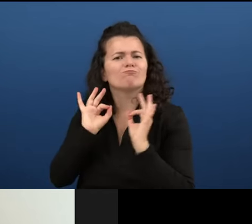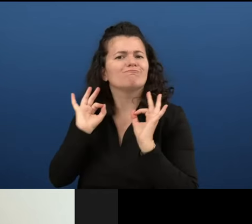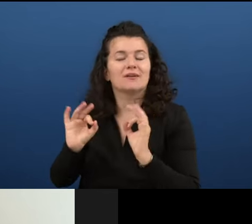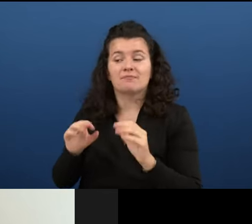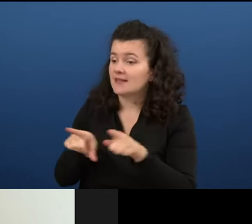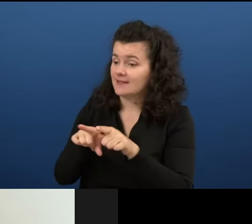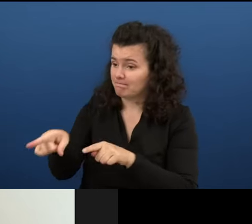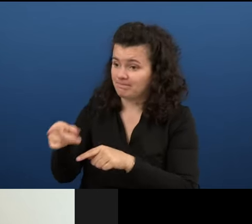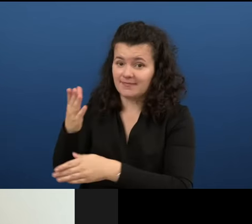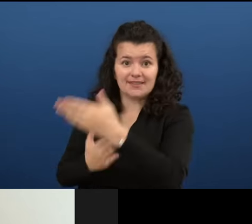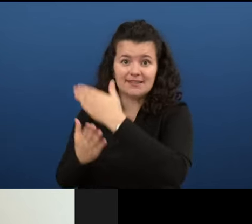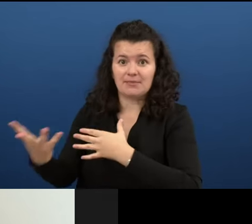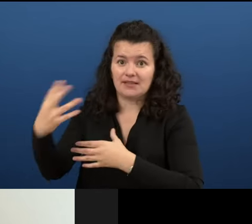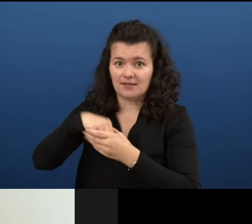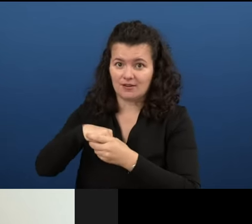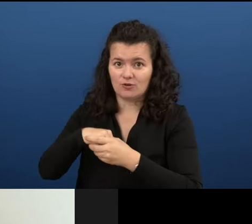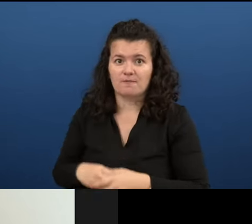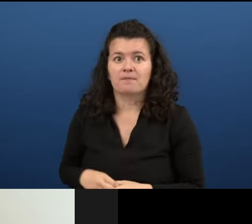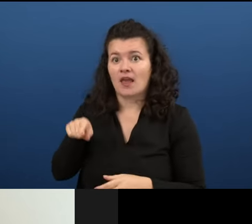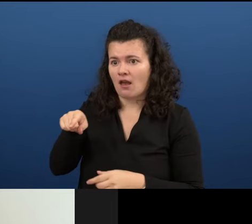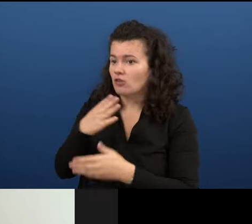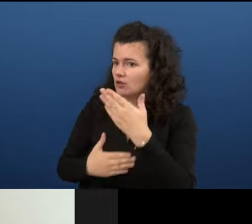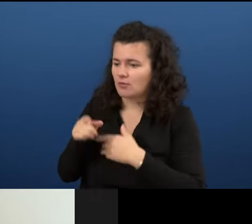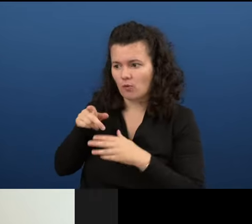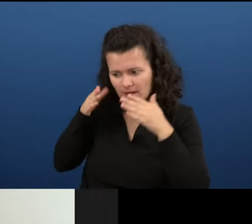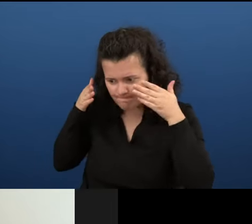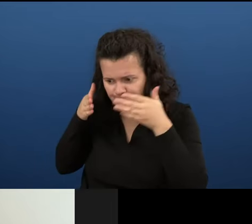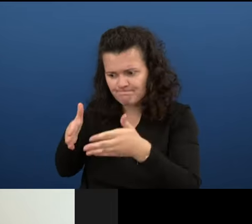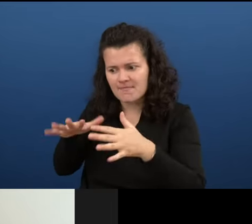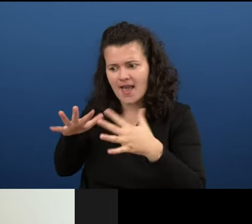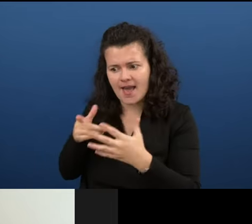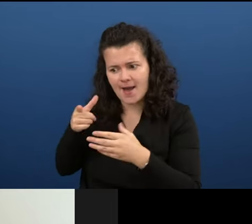disability is one of our strategic priority areas that is part of our global DNI strategy,